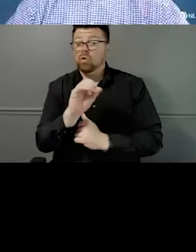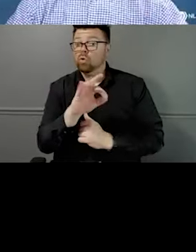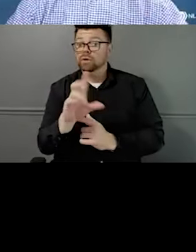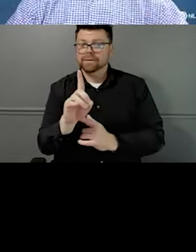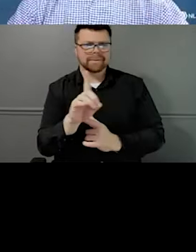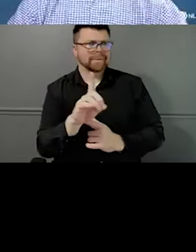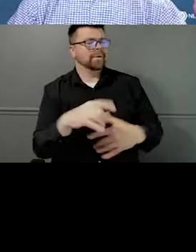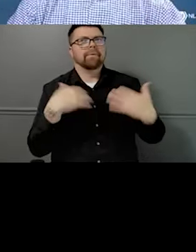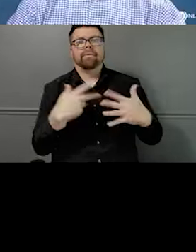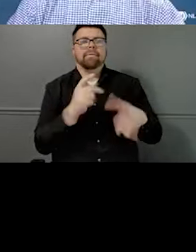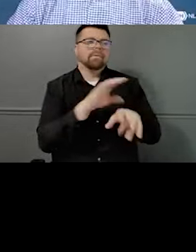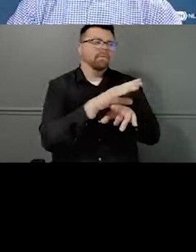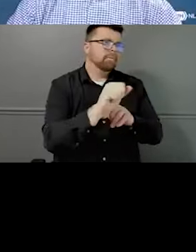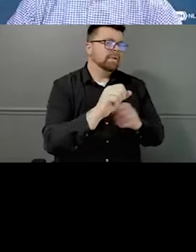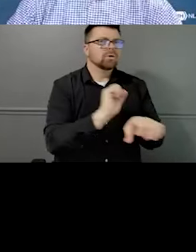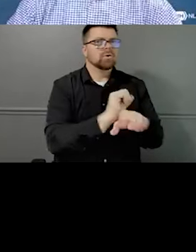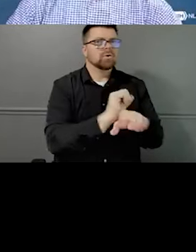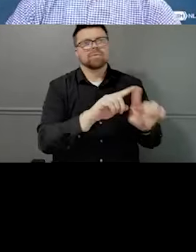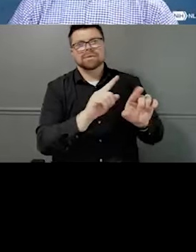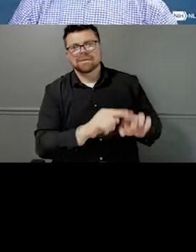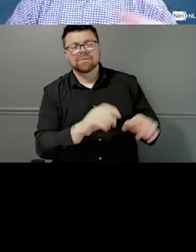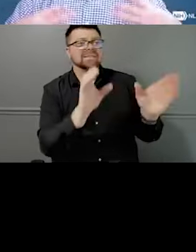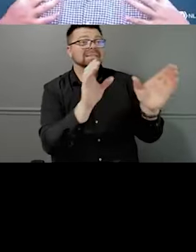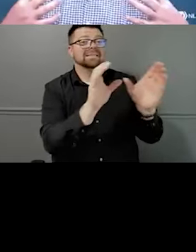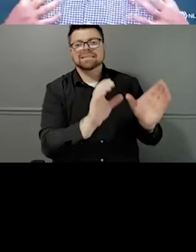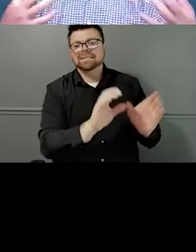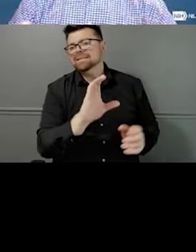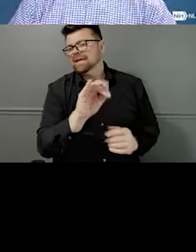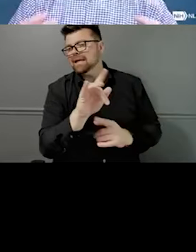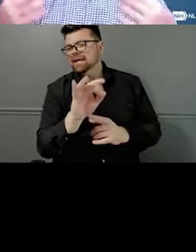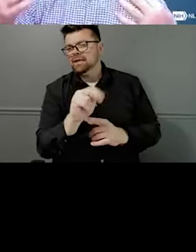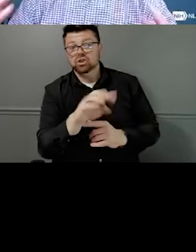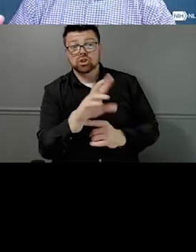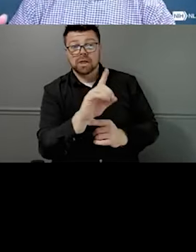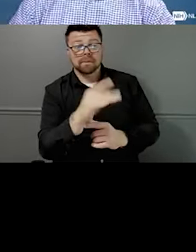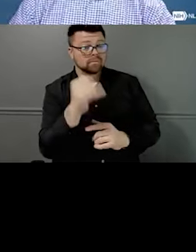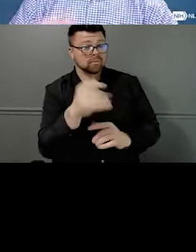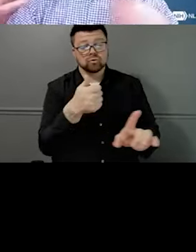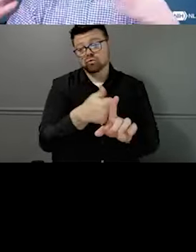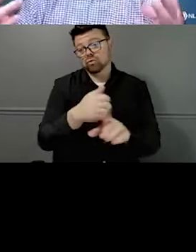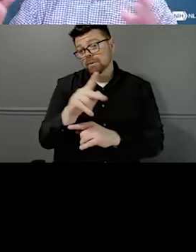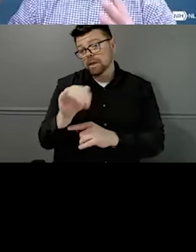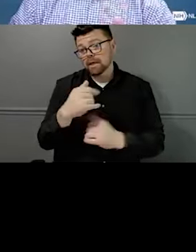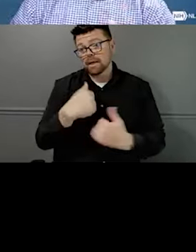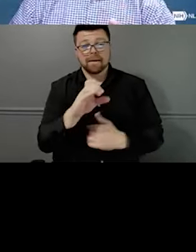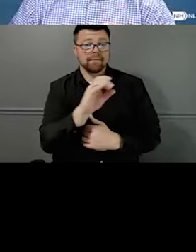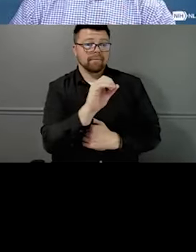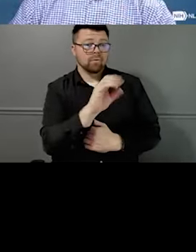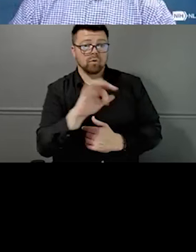many different citation databases. If you're a PI and you have an ORCID ID and you're publishing with this ID,